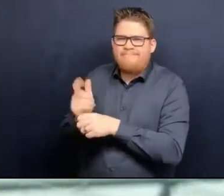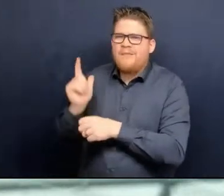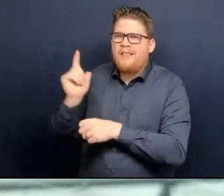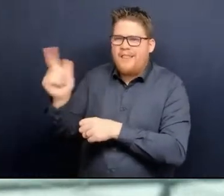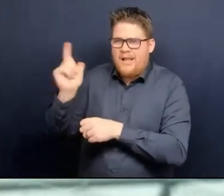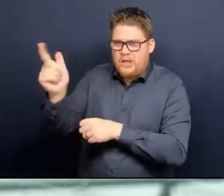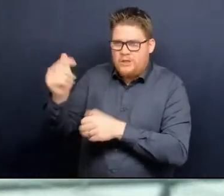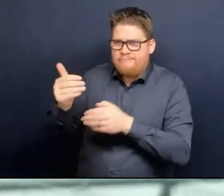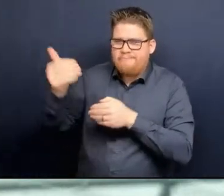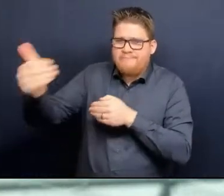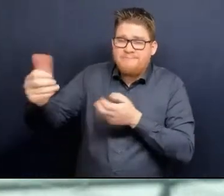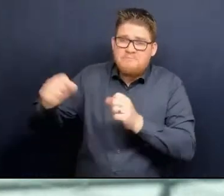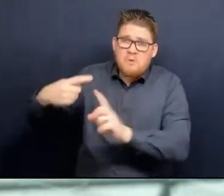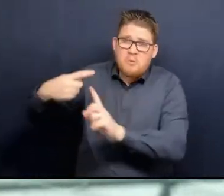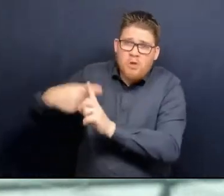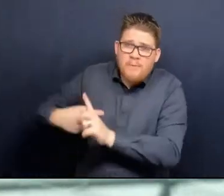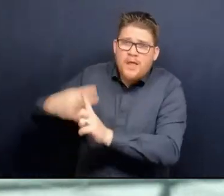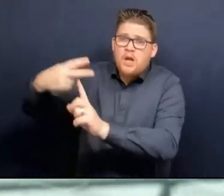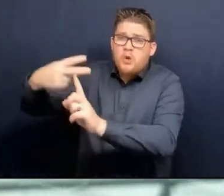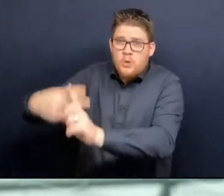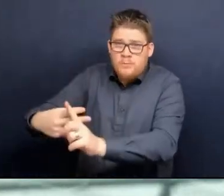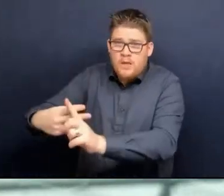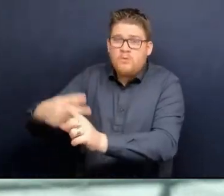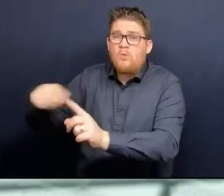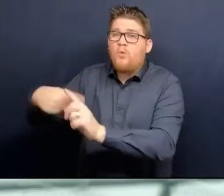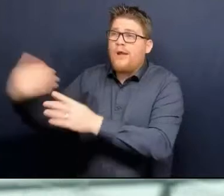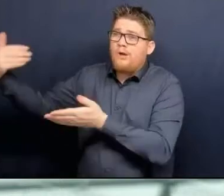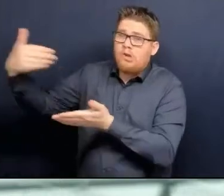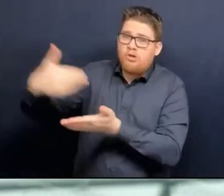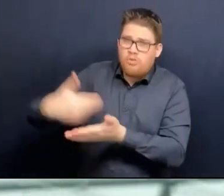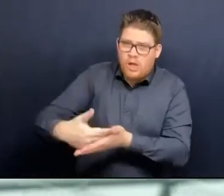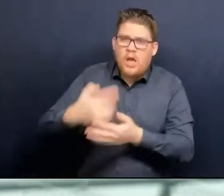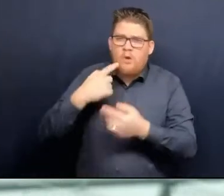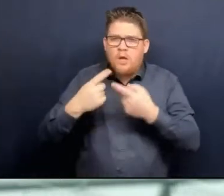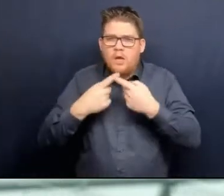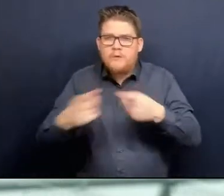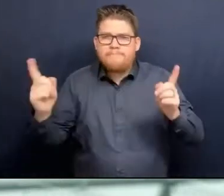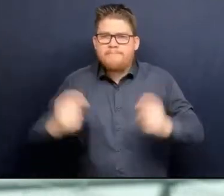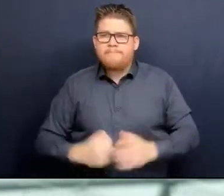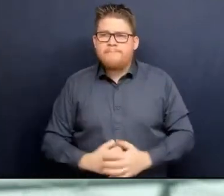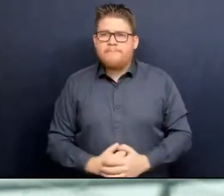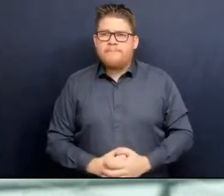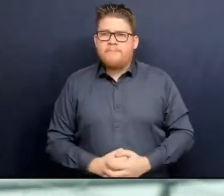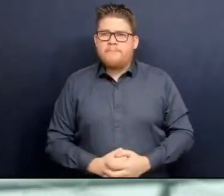the province or the country for